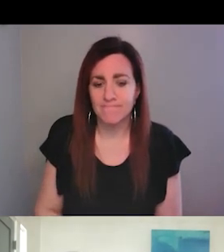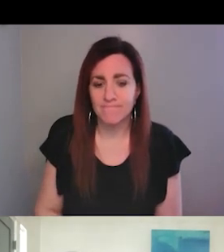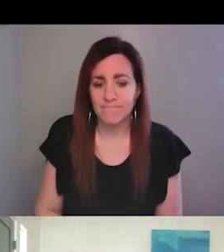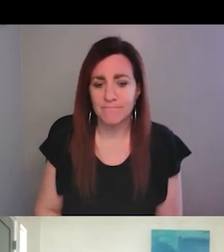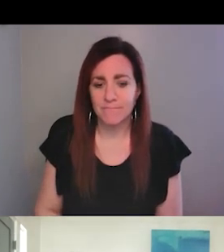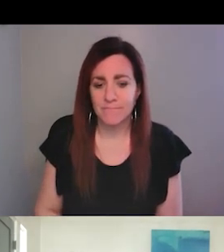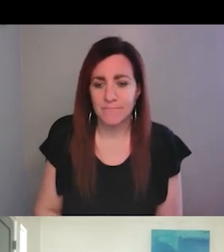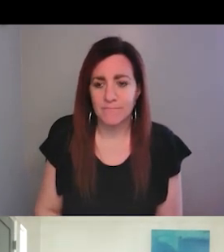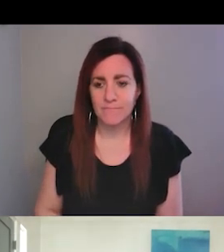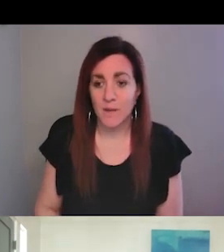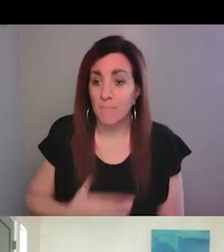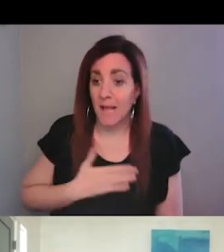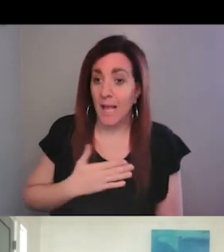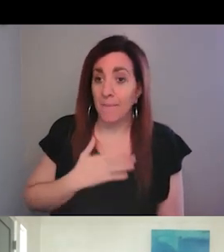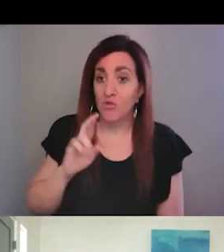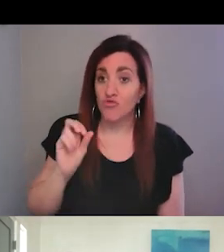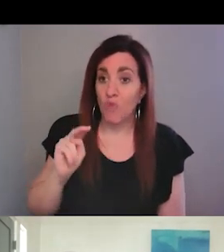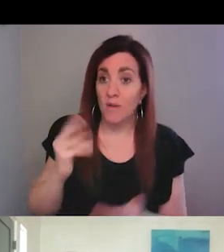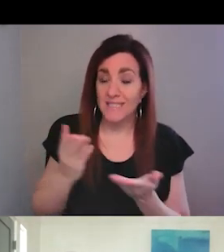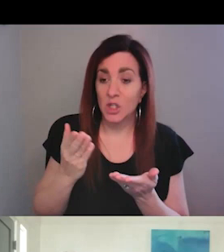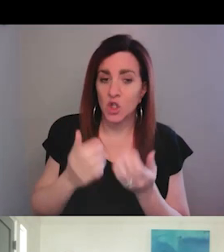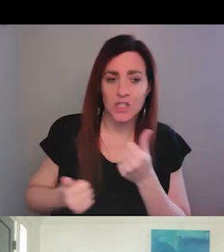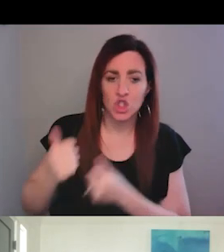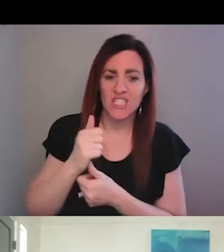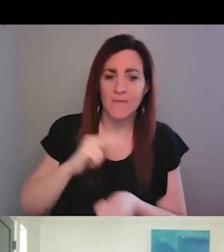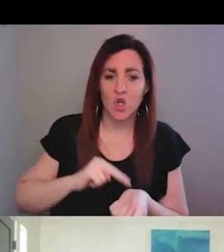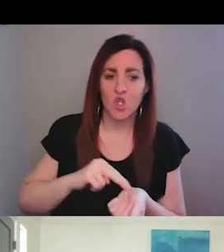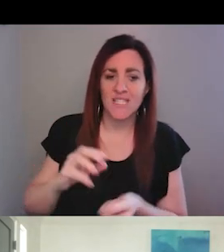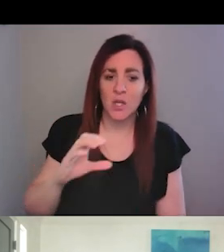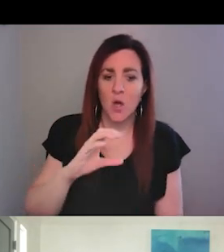RON IS THE CHIEF NURSING OFFICER AT EAST TENNESSEE CHILDREN'S